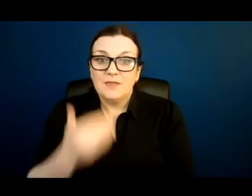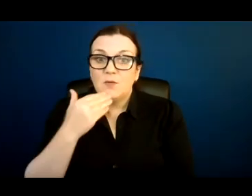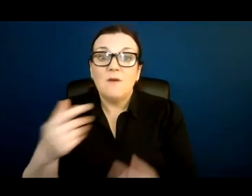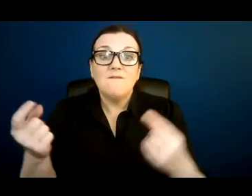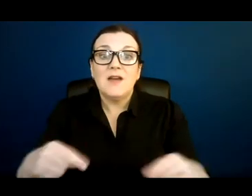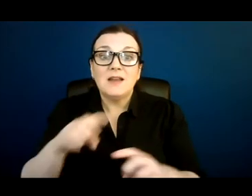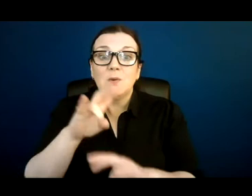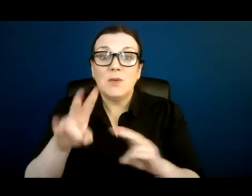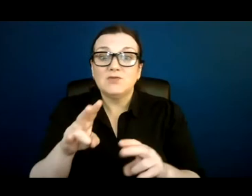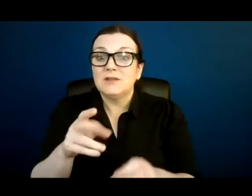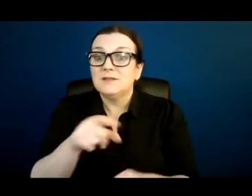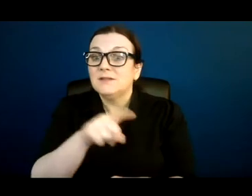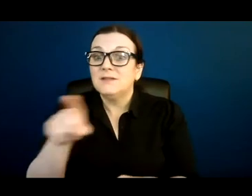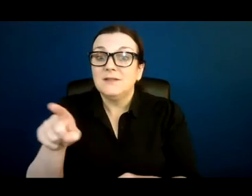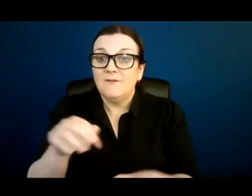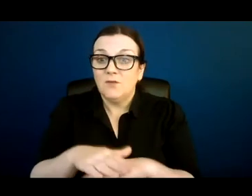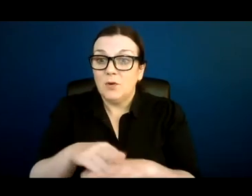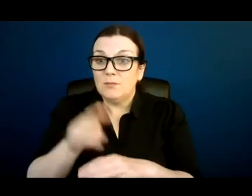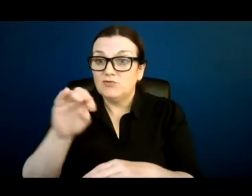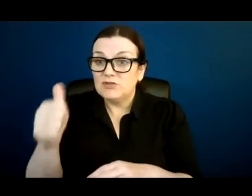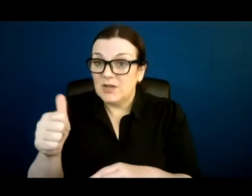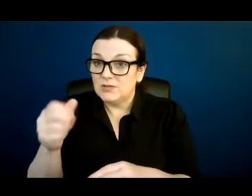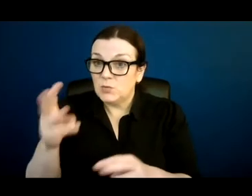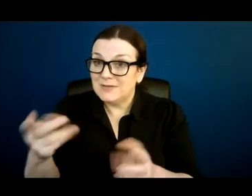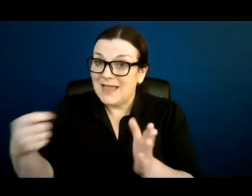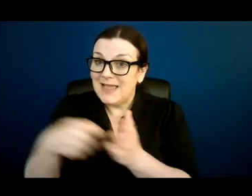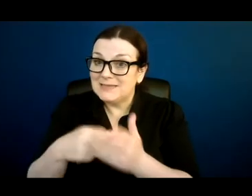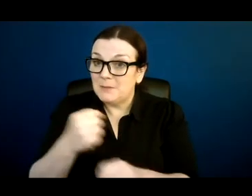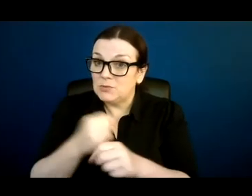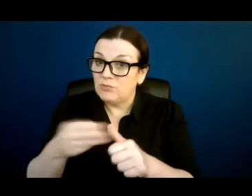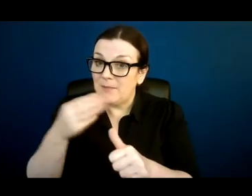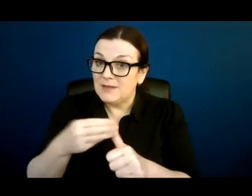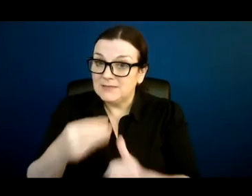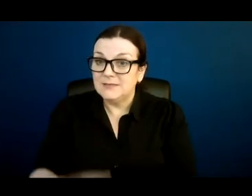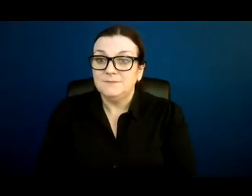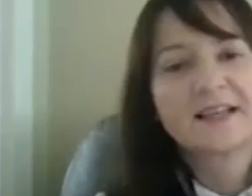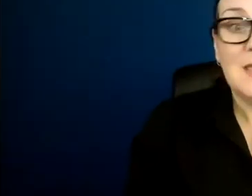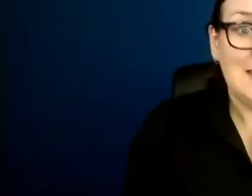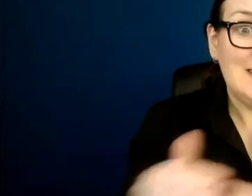Patricia, do you want to add preparedness. >>: Yes, yes please as I say we are a separate